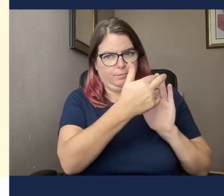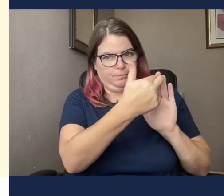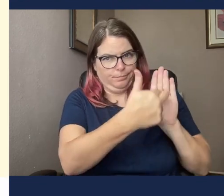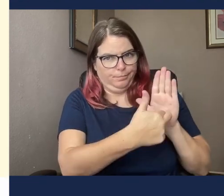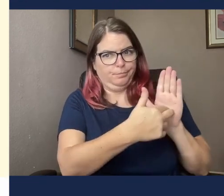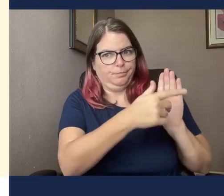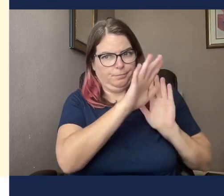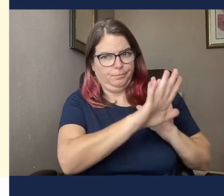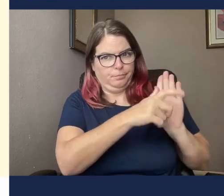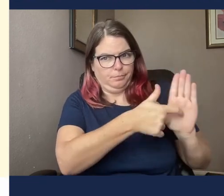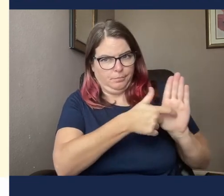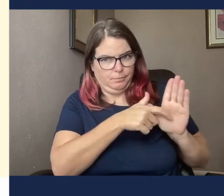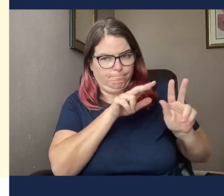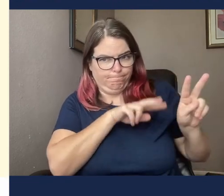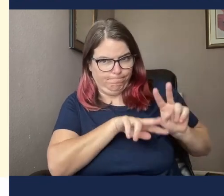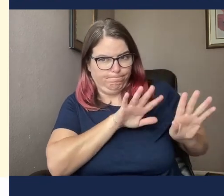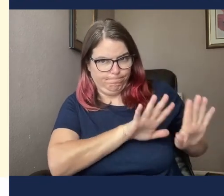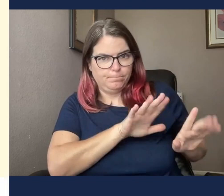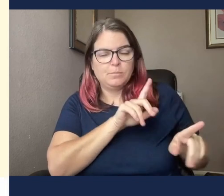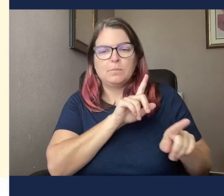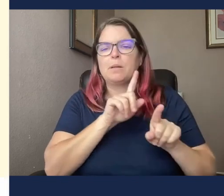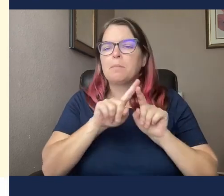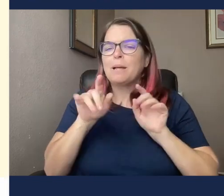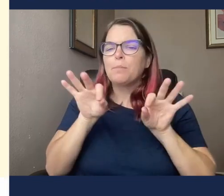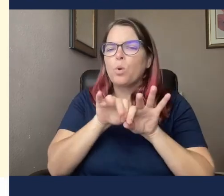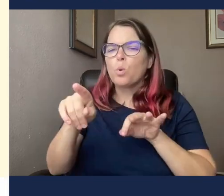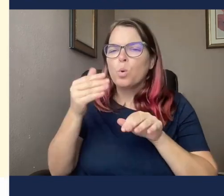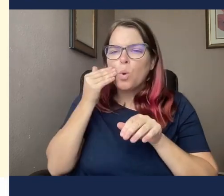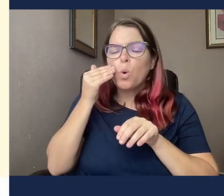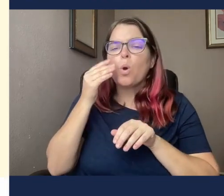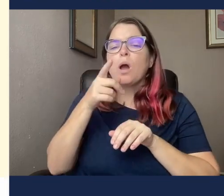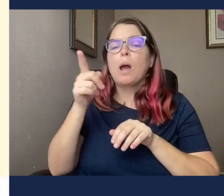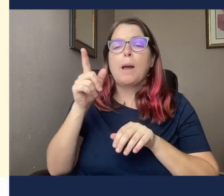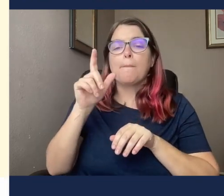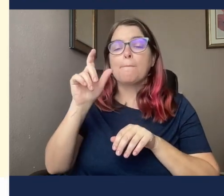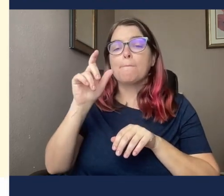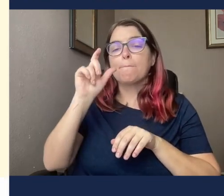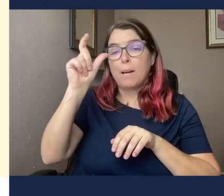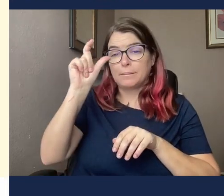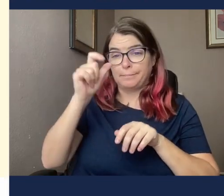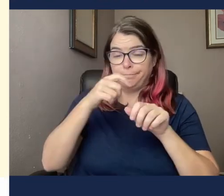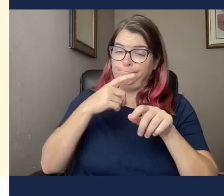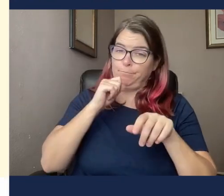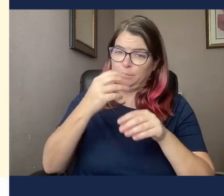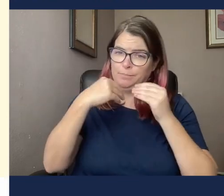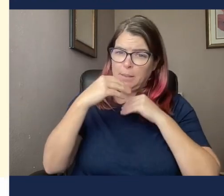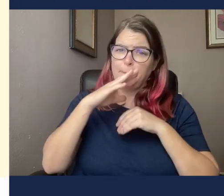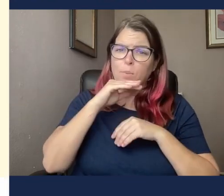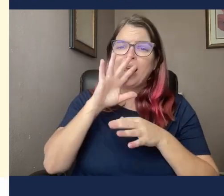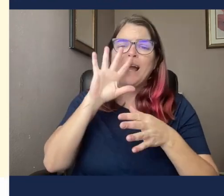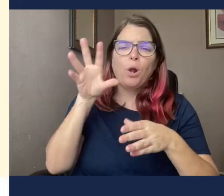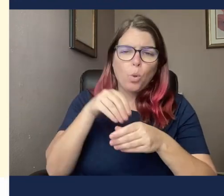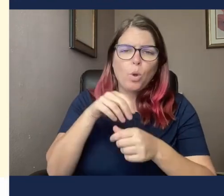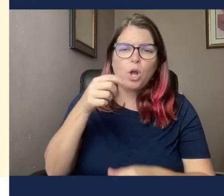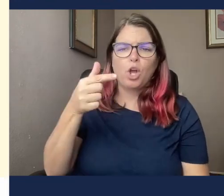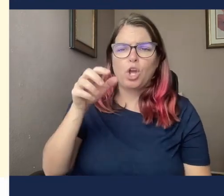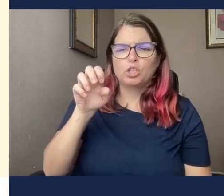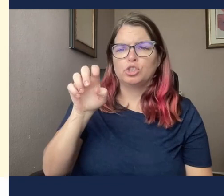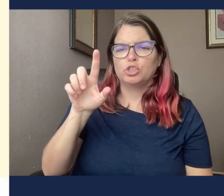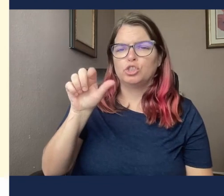Hamas. Which is outrageous. They're mischaracterized as supporters of Hamas, if they're Arab or Muslim. Reading the news about casualties mostly about women and children in Gaza is triggering experiences of events events that took place in their